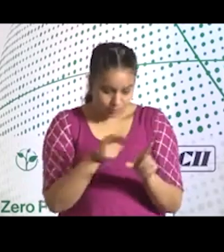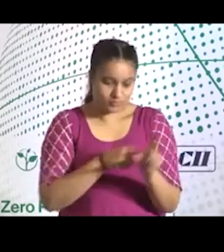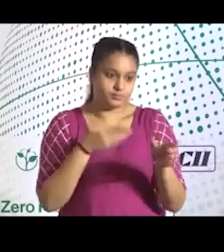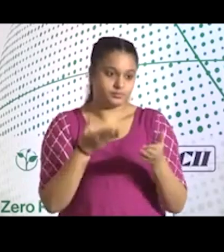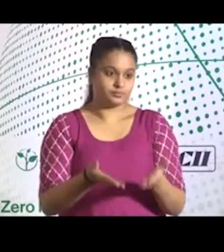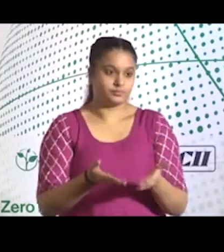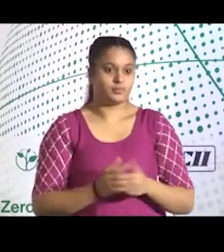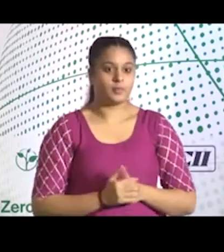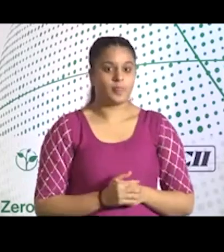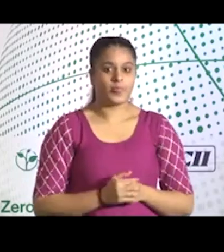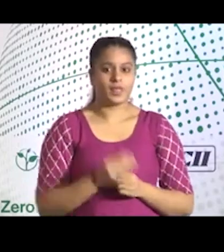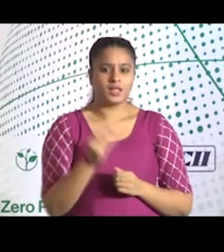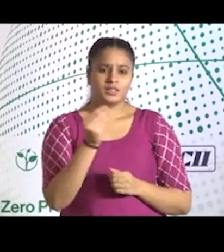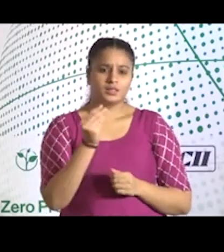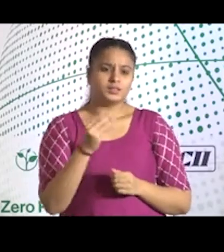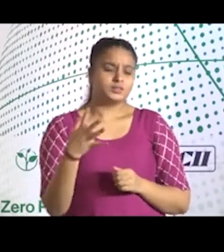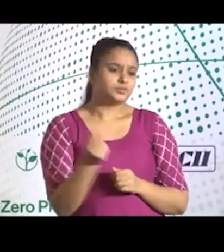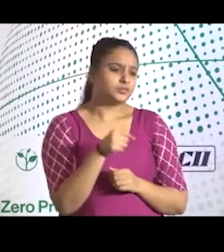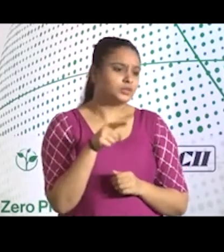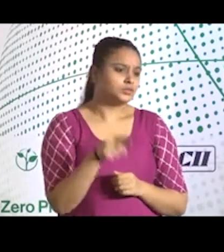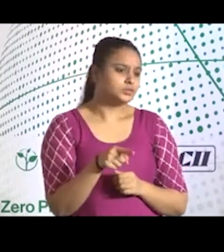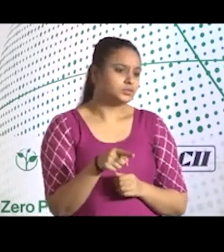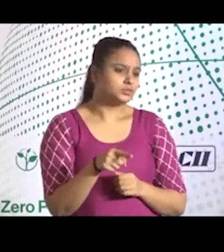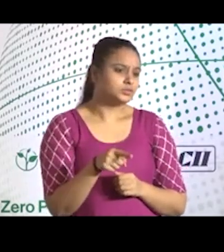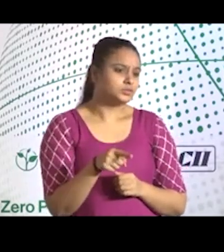and we found something that really shook, you know, shook me. Right.